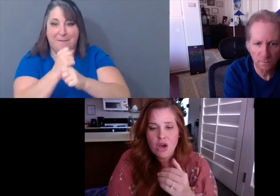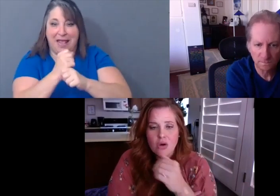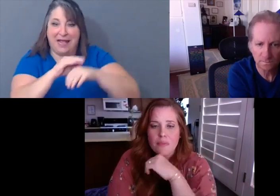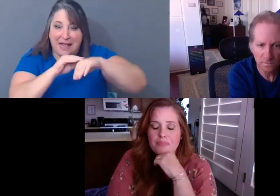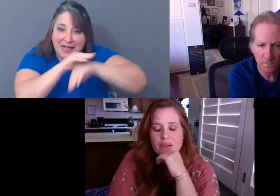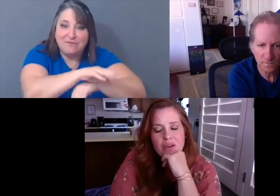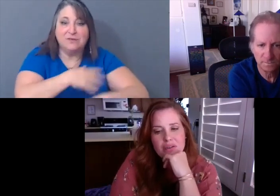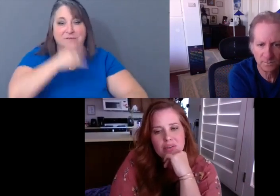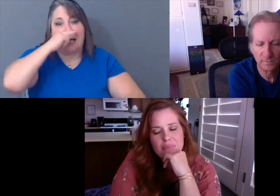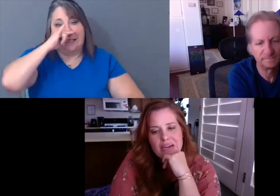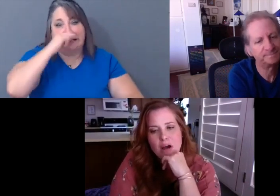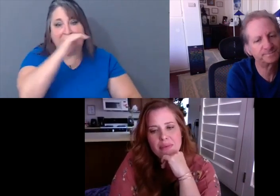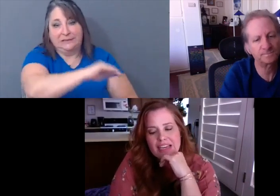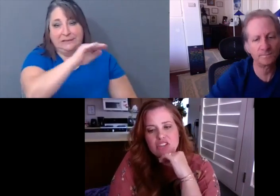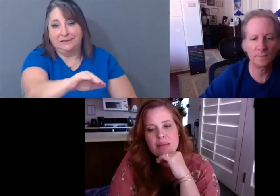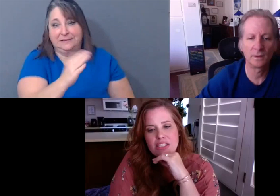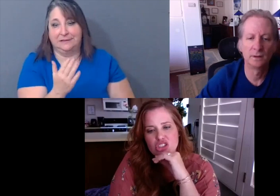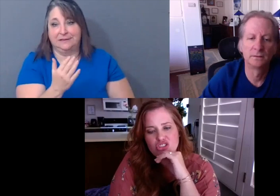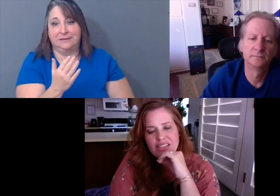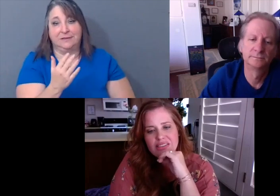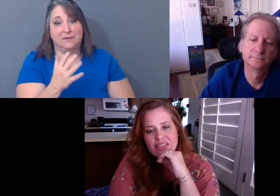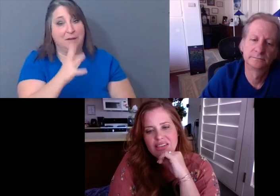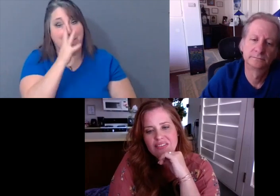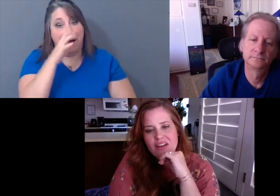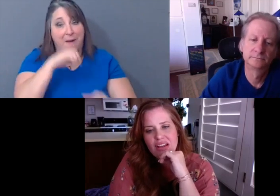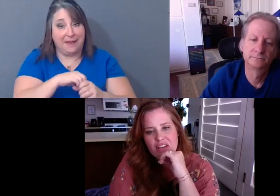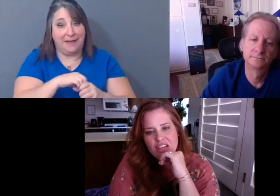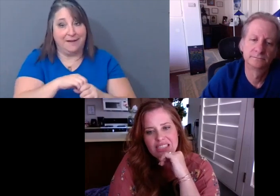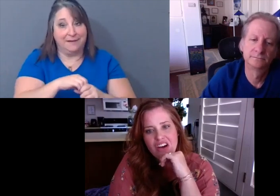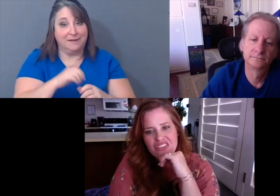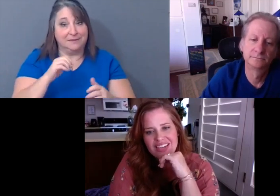So, but being a mom in the entertainment industry is very, very tough.